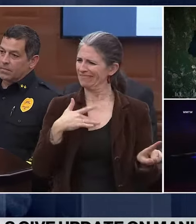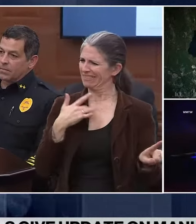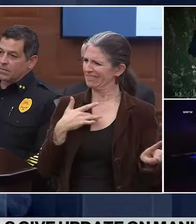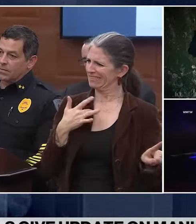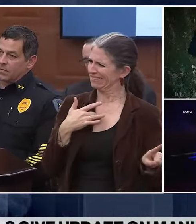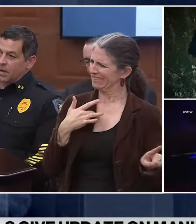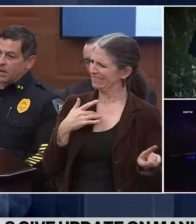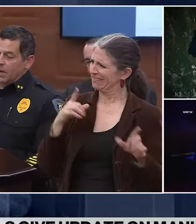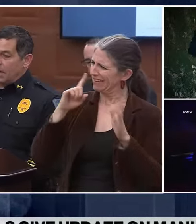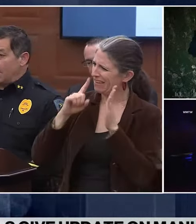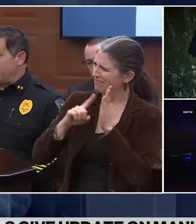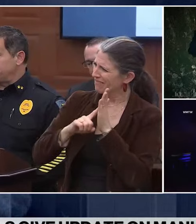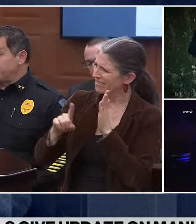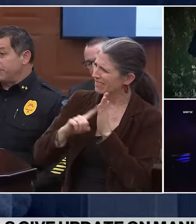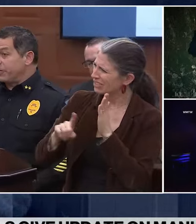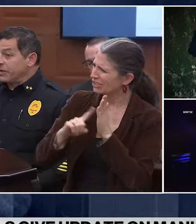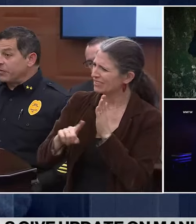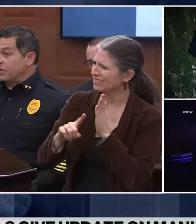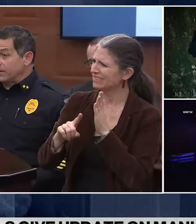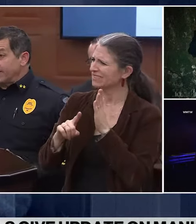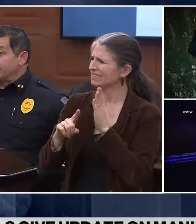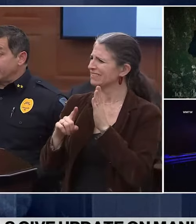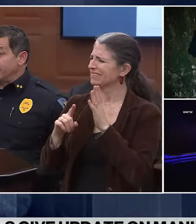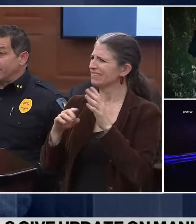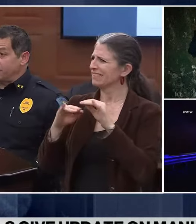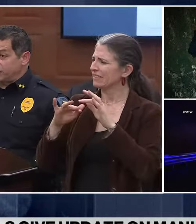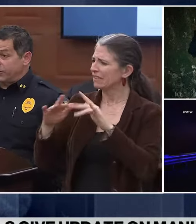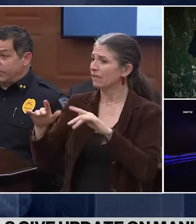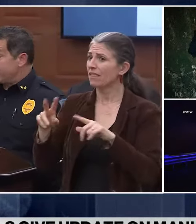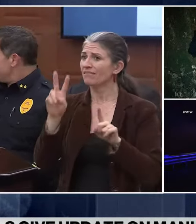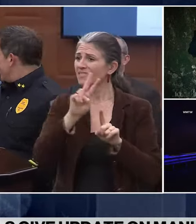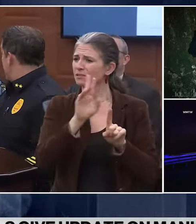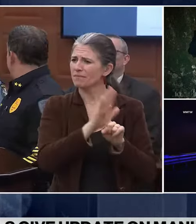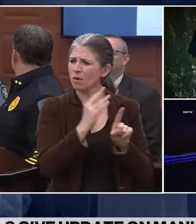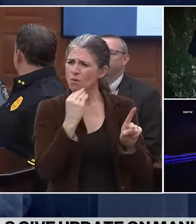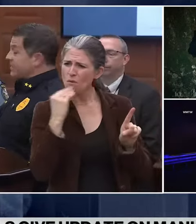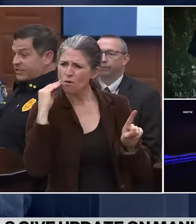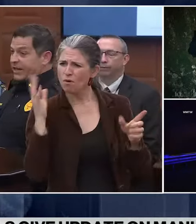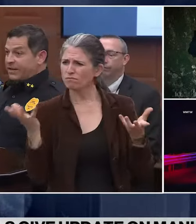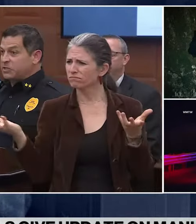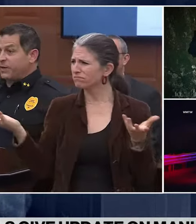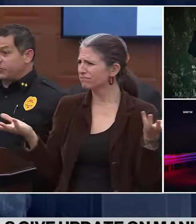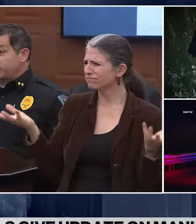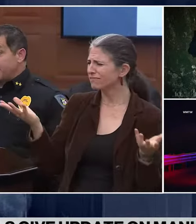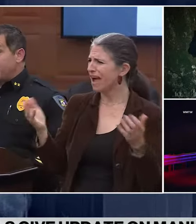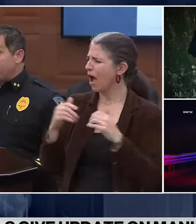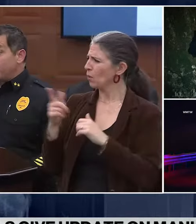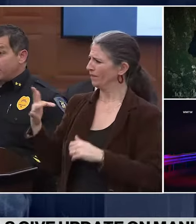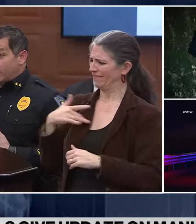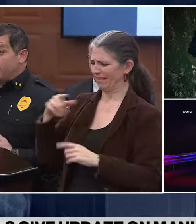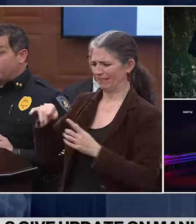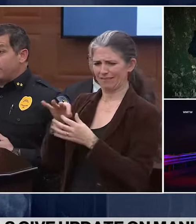ESPECIALLY FOR US IN OUR COMMUNITY. WE HAVE GOT WHAT IT'S BEEN LIKE TO SEE THIS INVESTIGATION COMING UP.